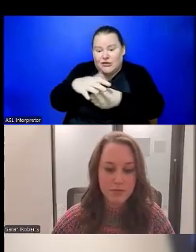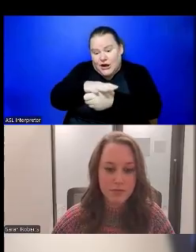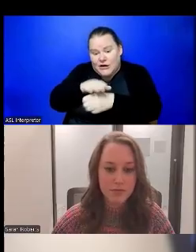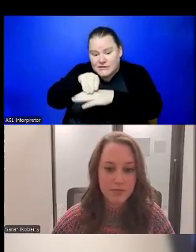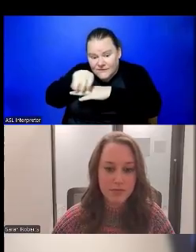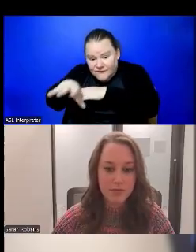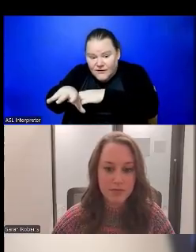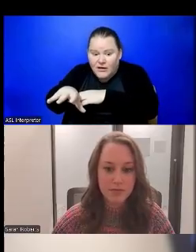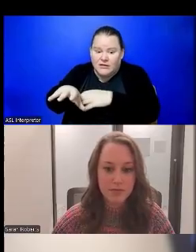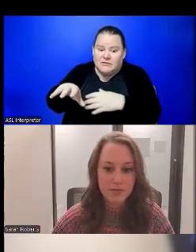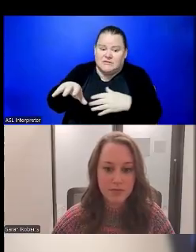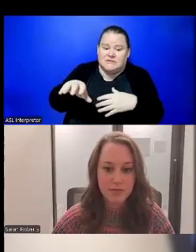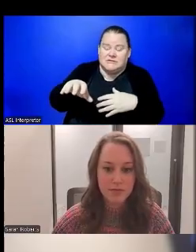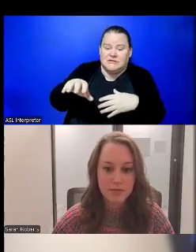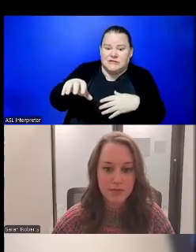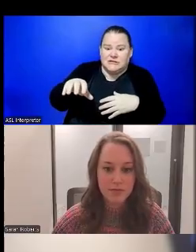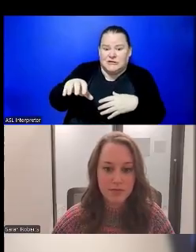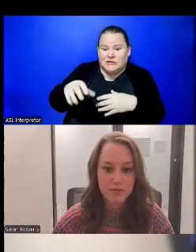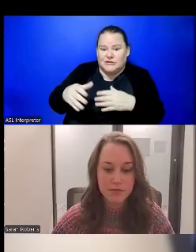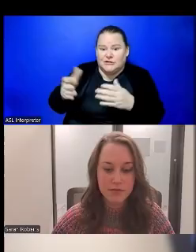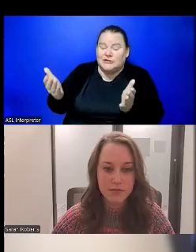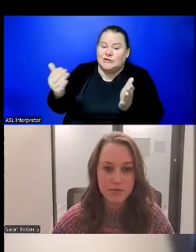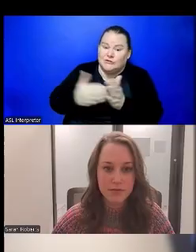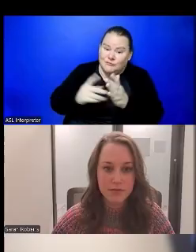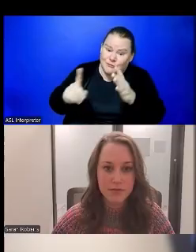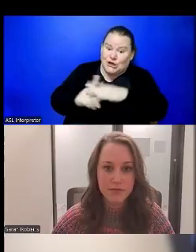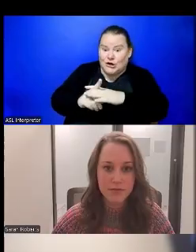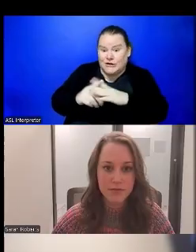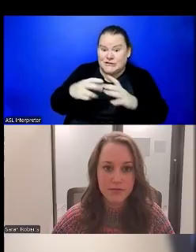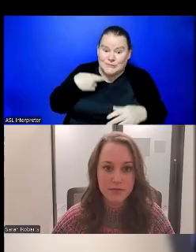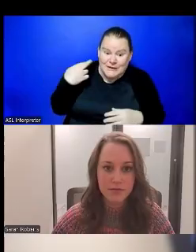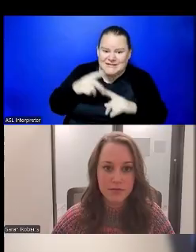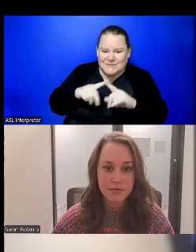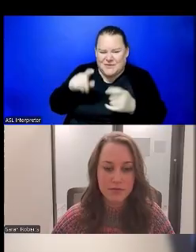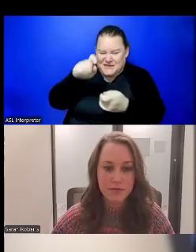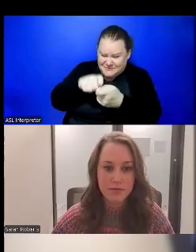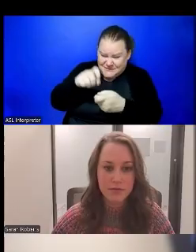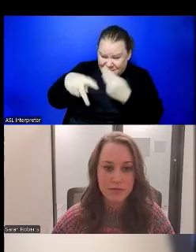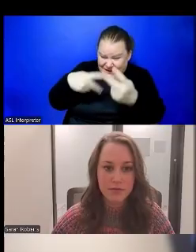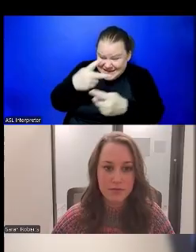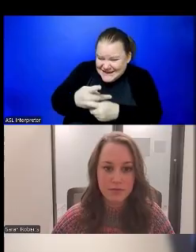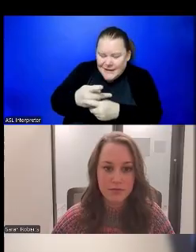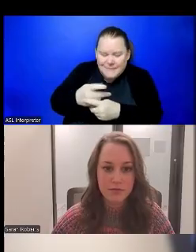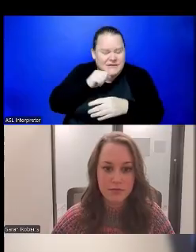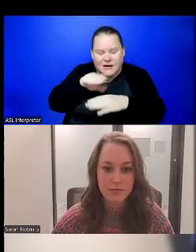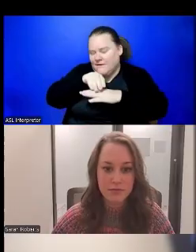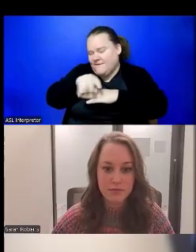risk, but the actual subtype of prader willi syndrome doesn't impact their medical management, especially at this age.